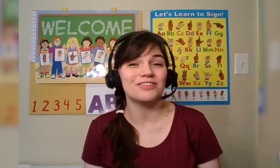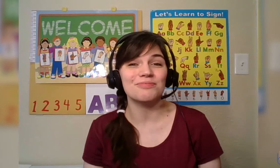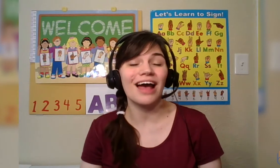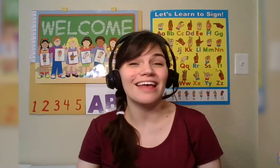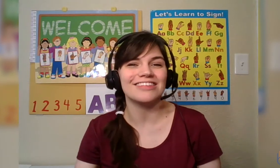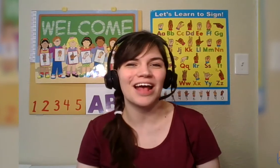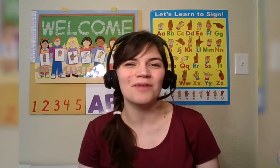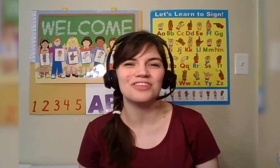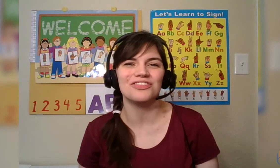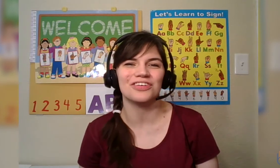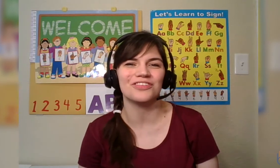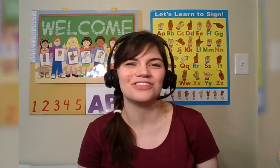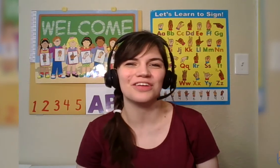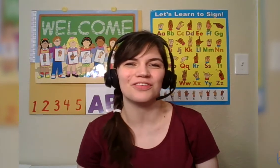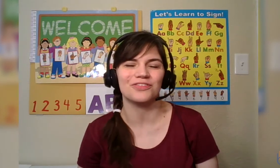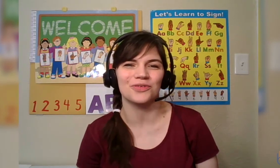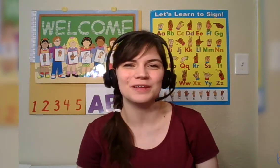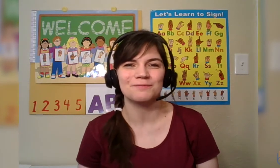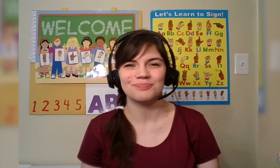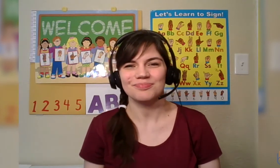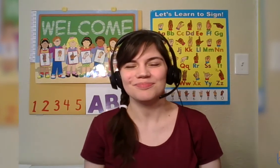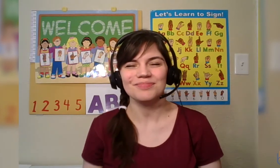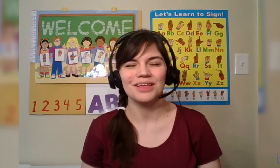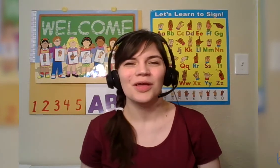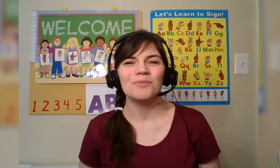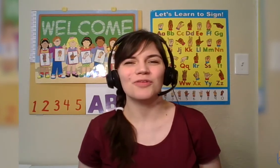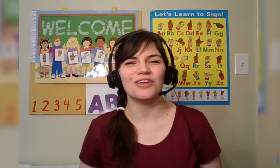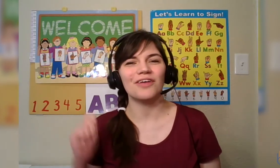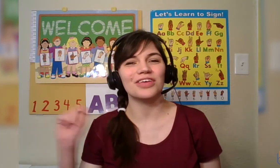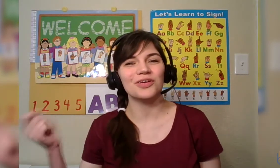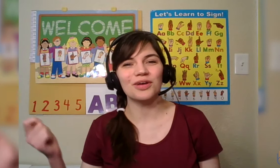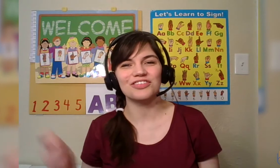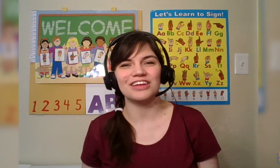surprised at how much you can understand of the story. But for now, get your worksheet